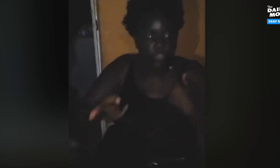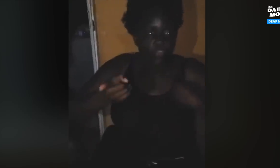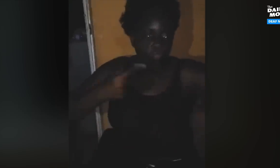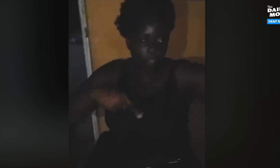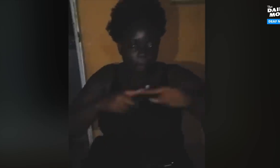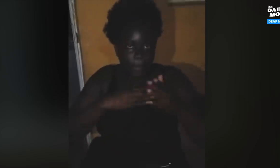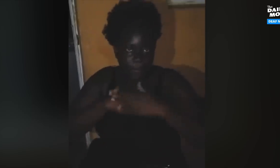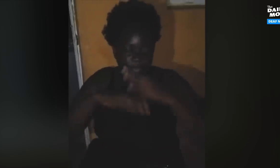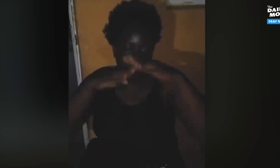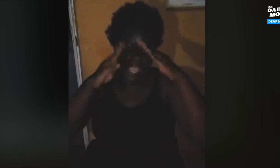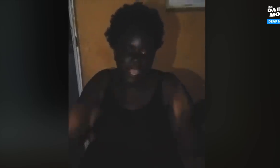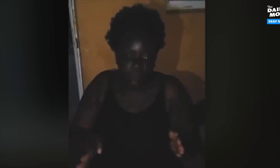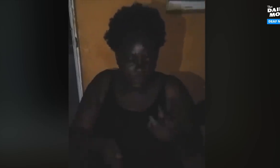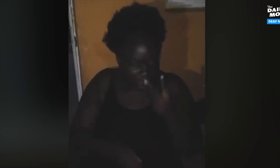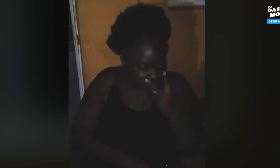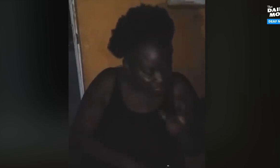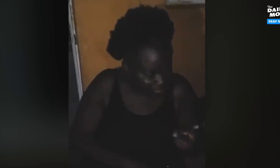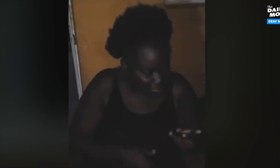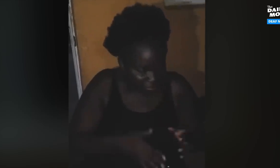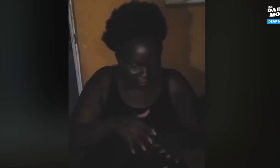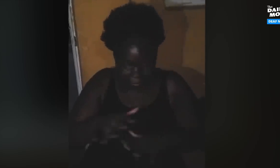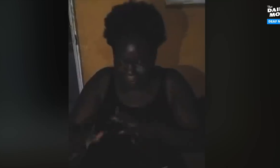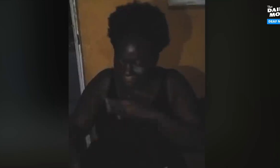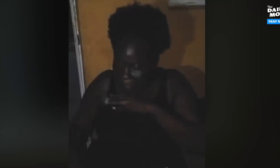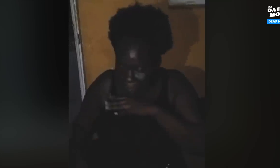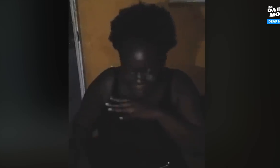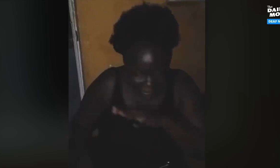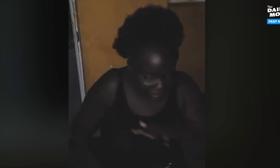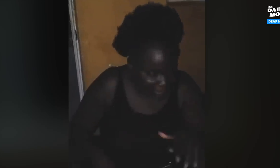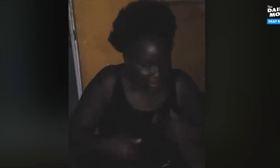I then went to my home and saw debris everywhere.